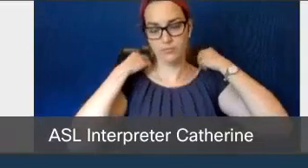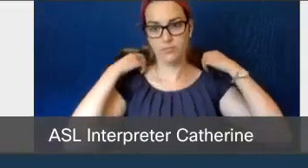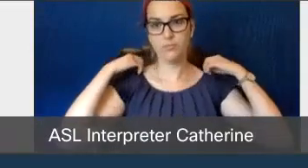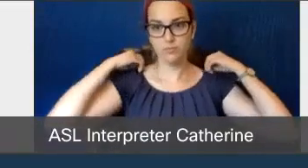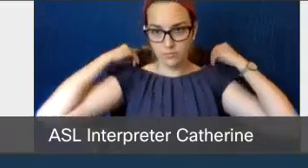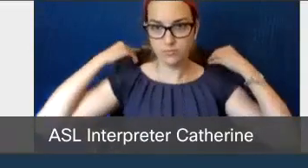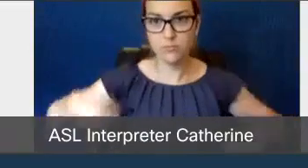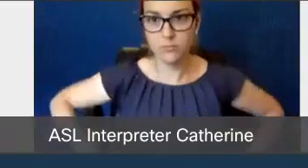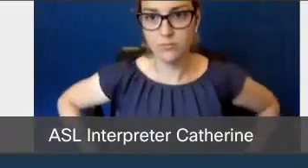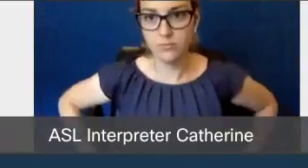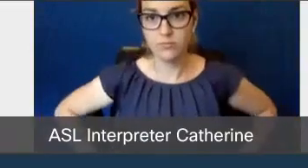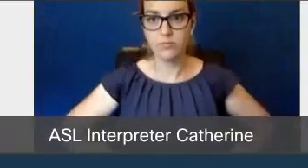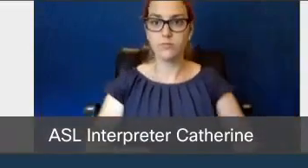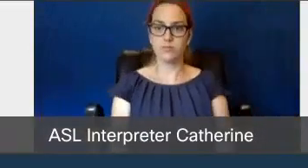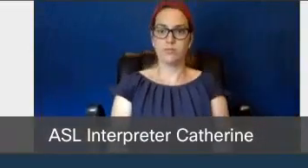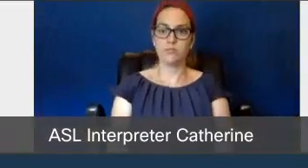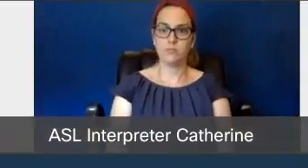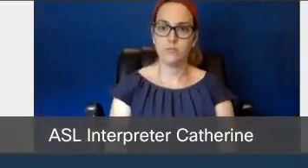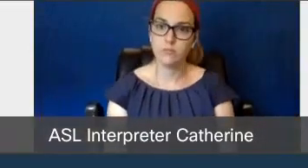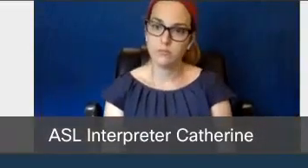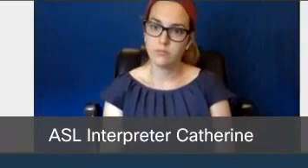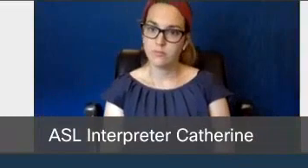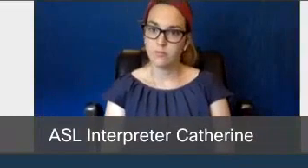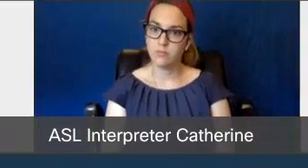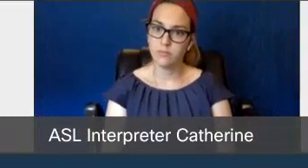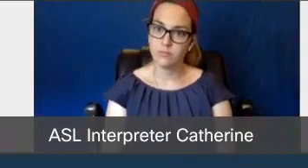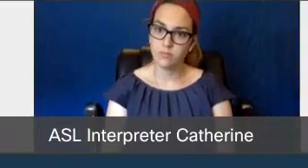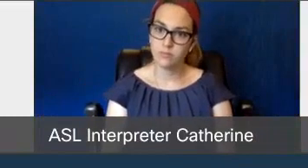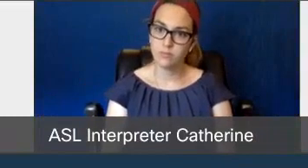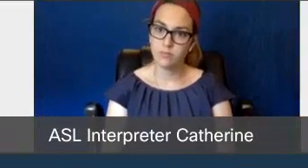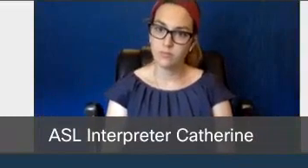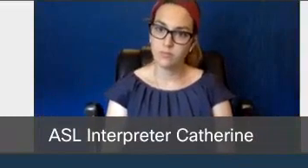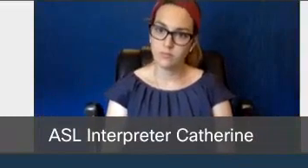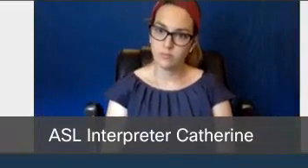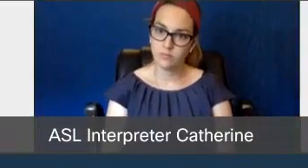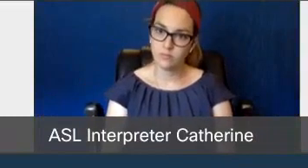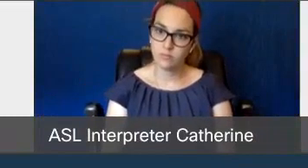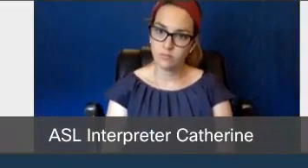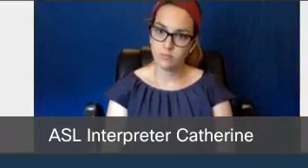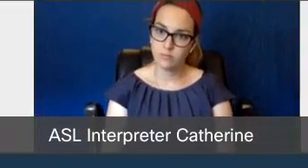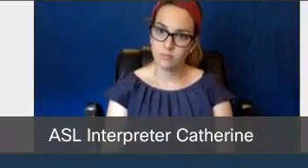before they can graduate from your program, requiring people to get off a medication is a medical decision